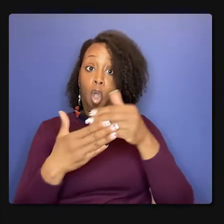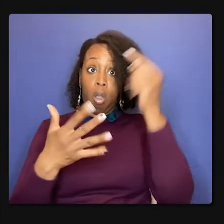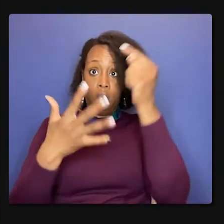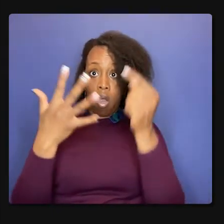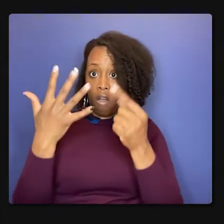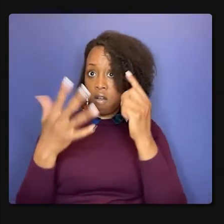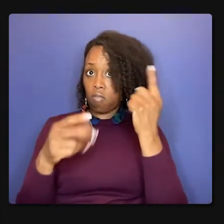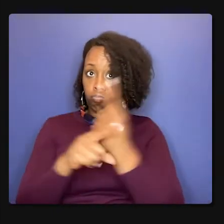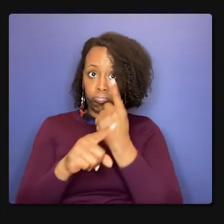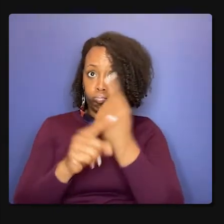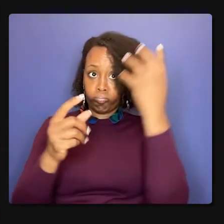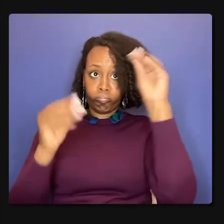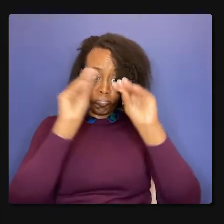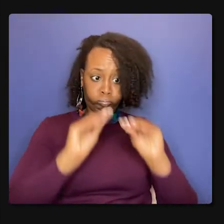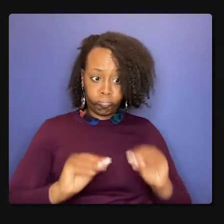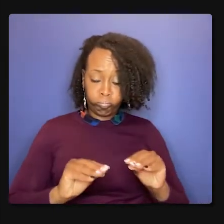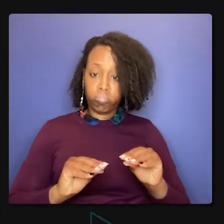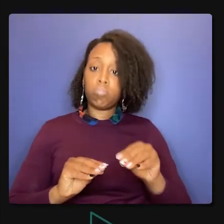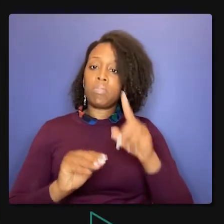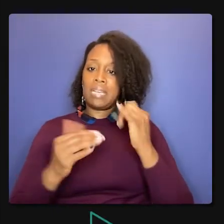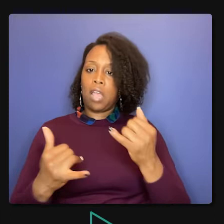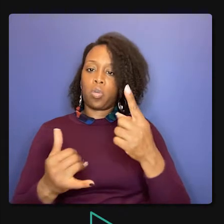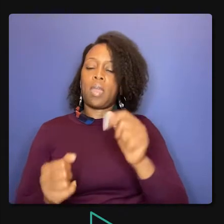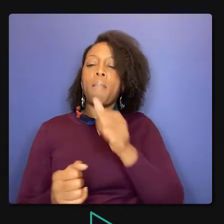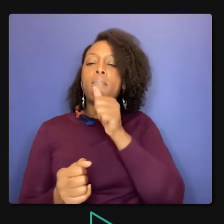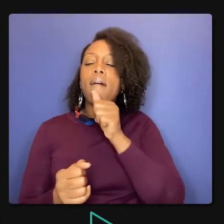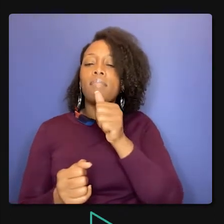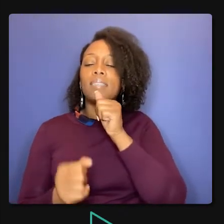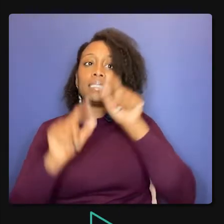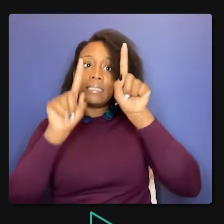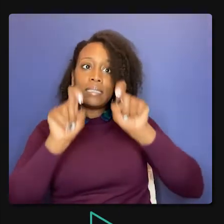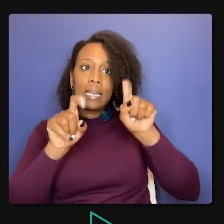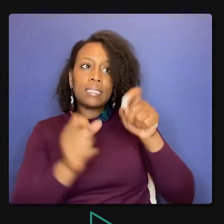and all features correctly integrated, you'll be able to privately test